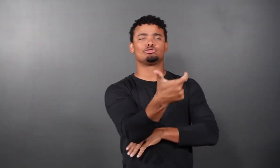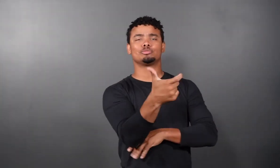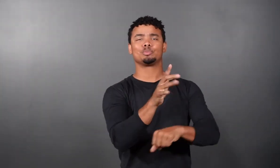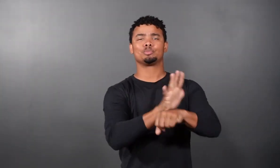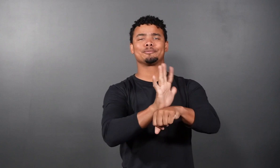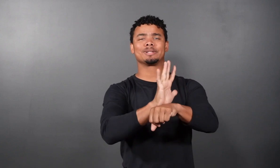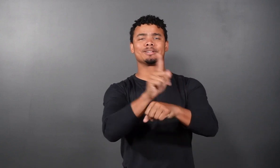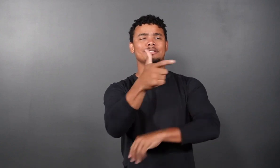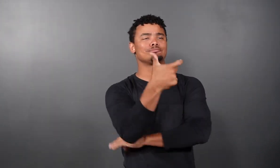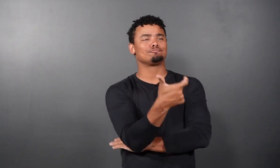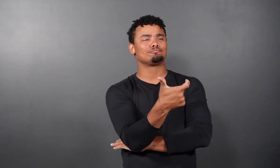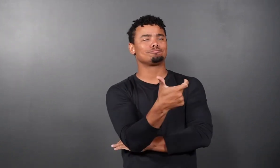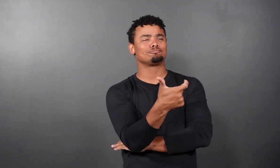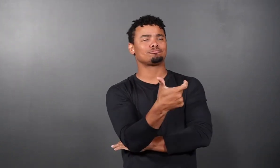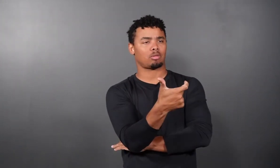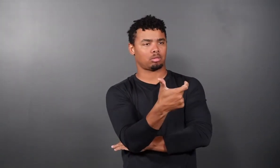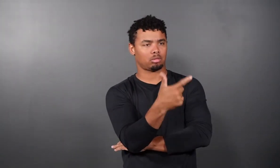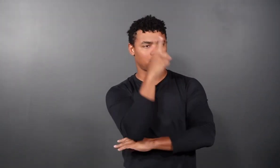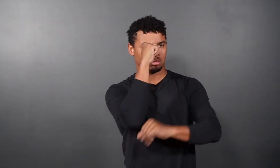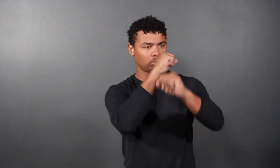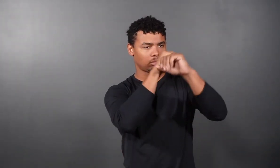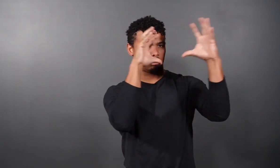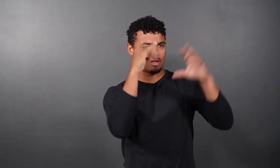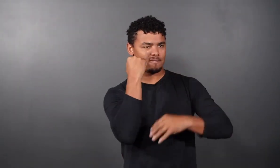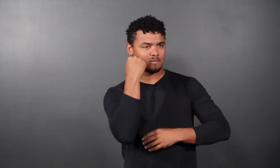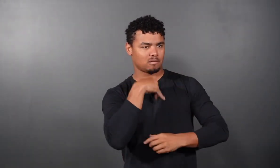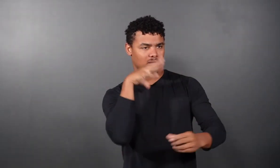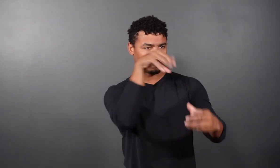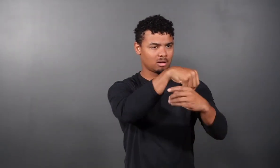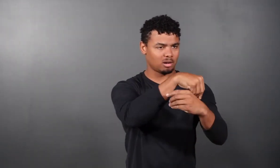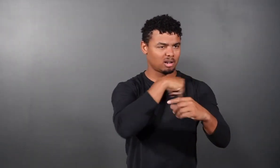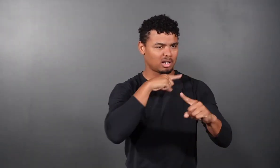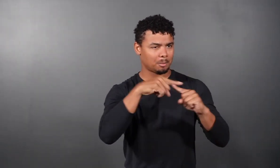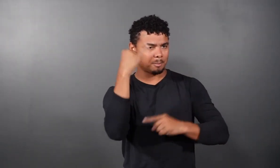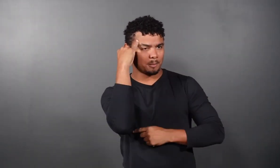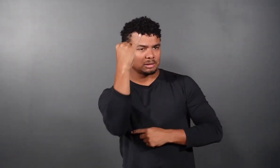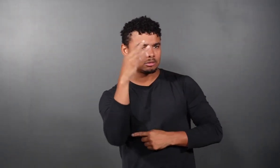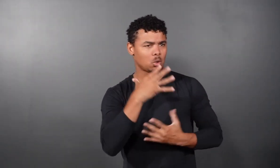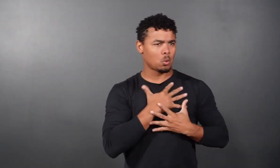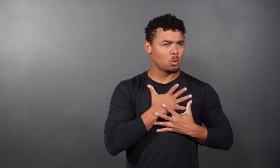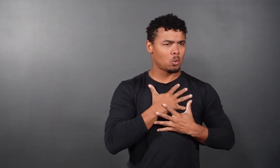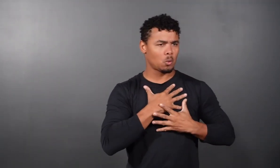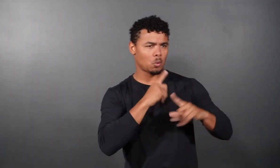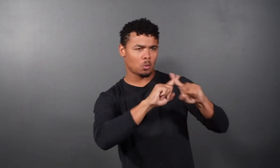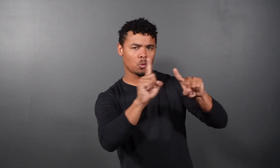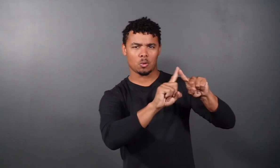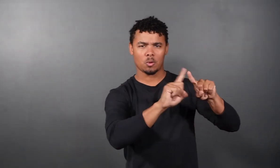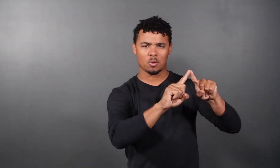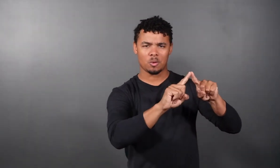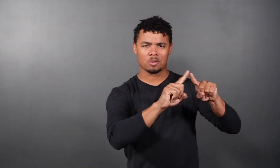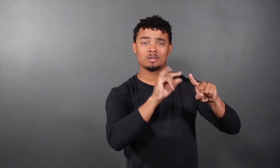when you were watching a movie and all of a sudden you feel like a part of the film, whatever action or drama is taking place.